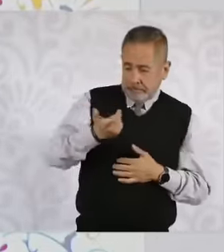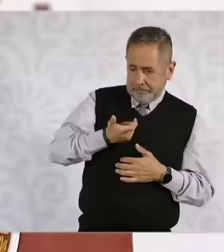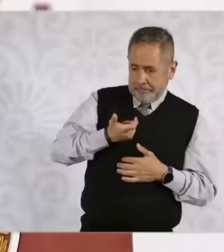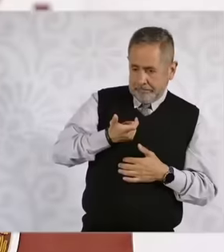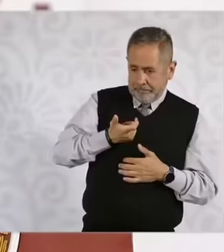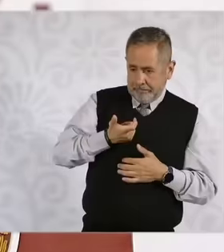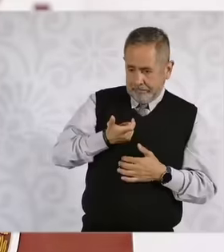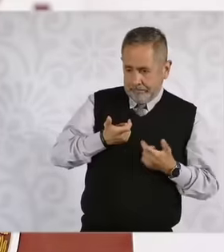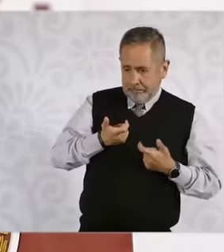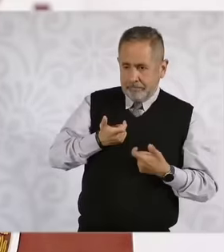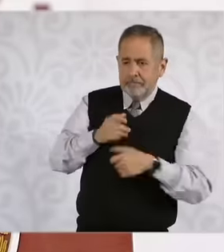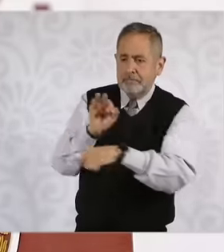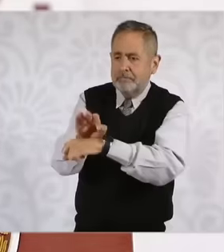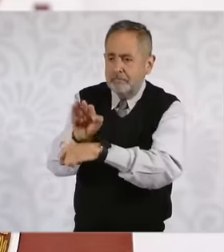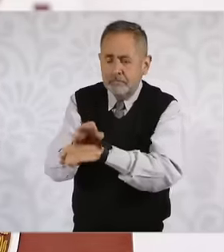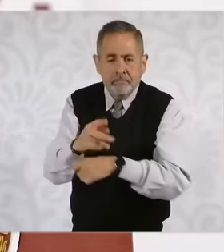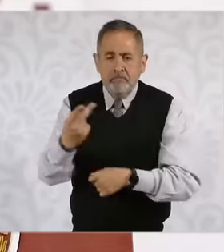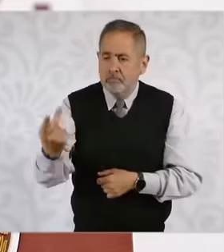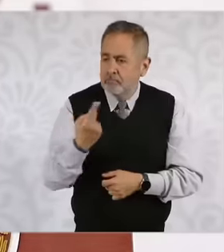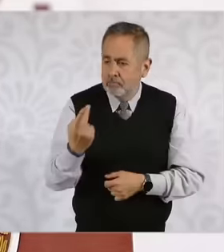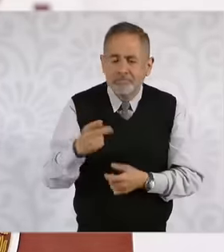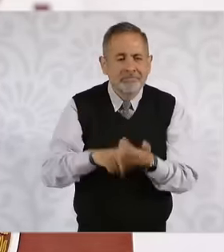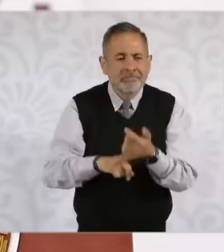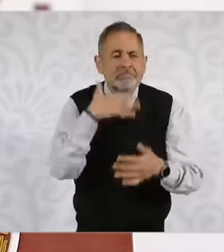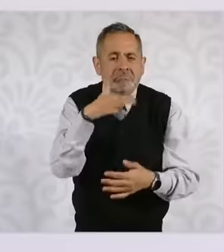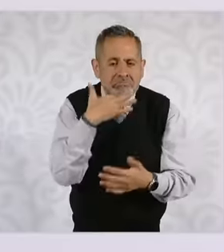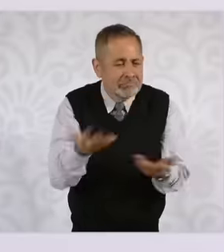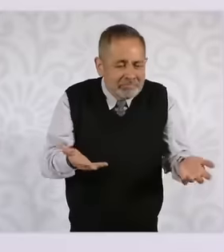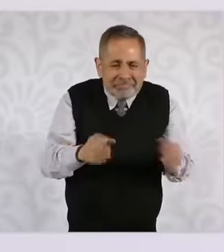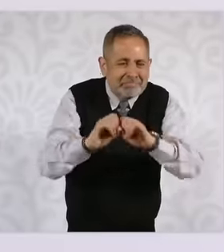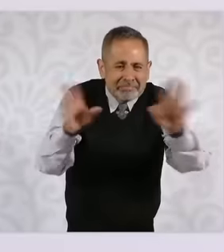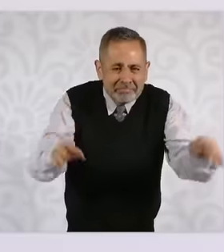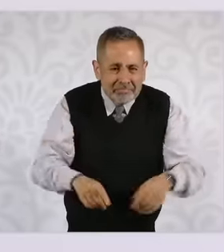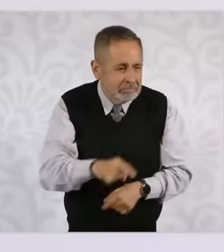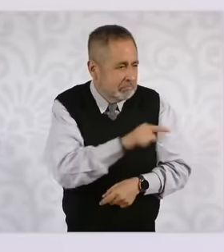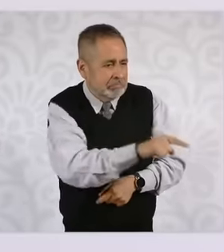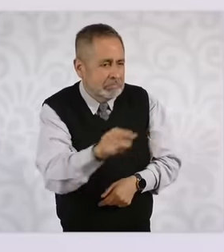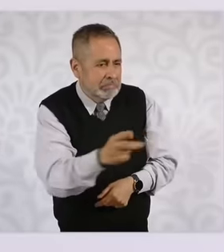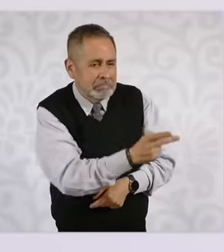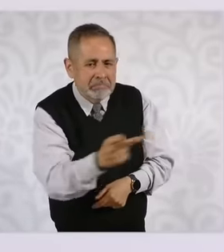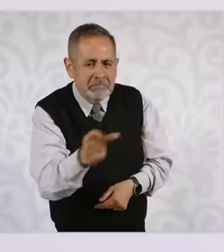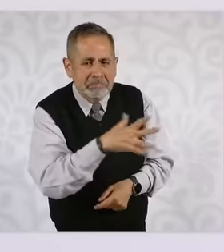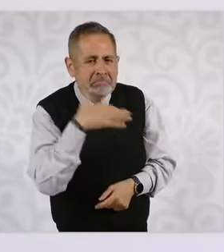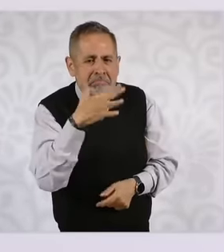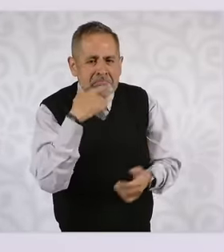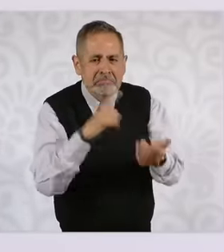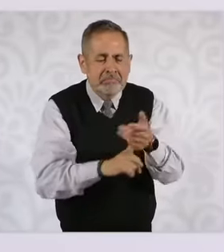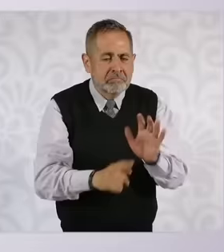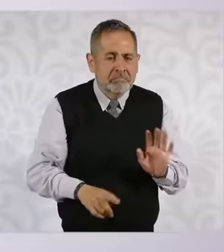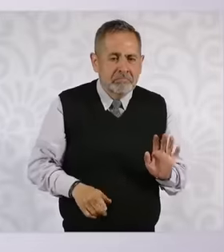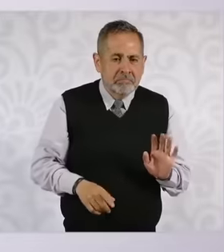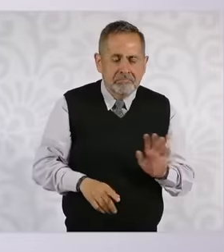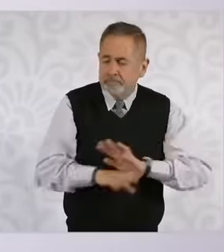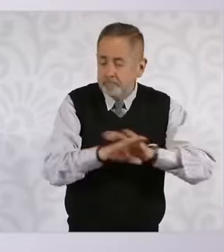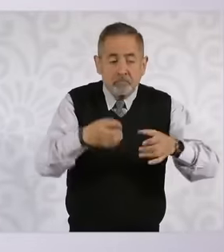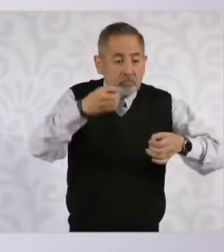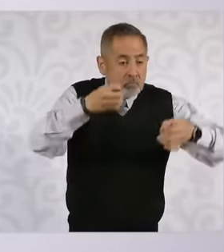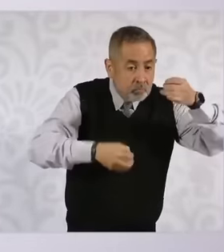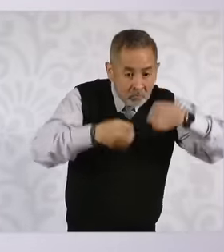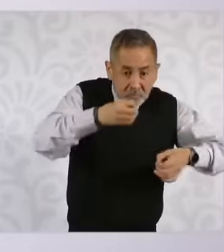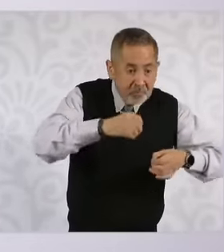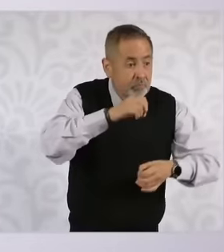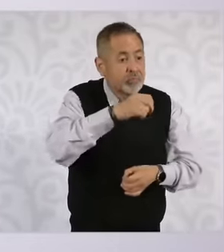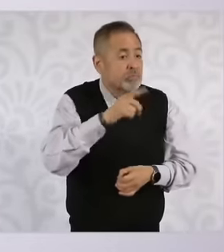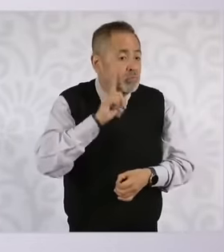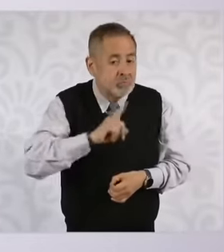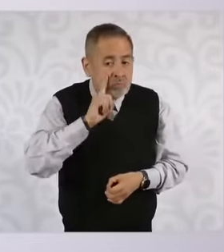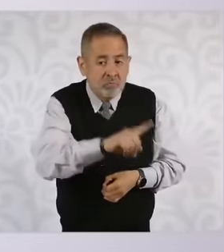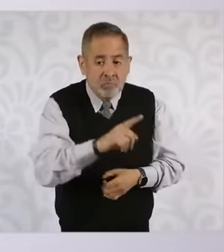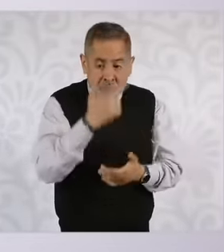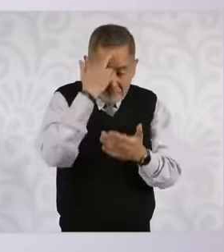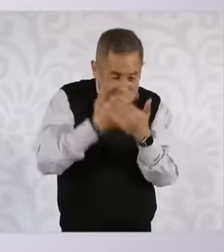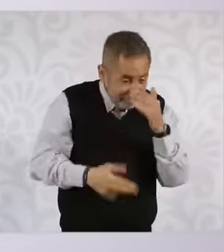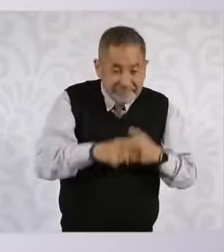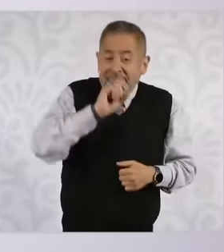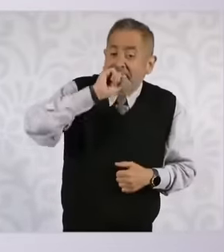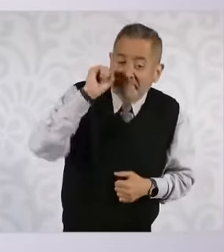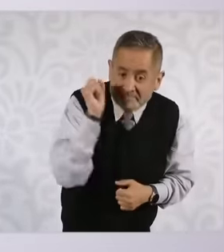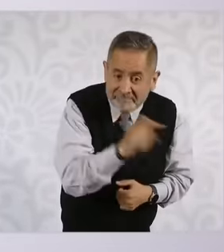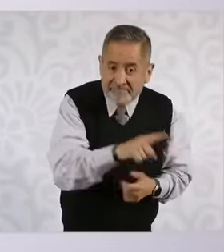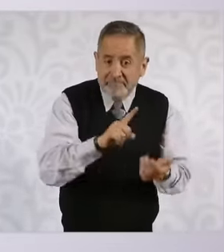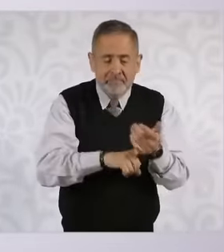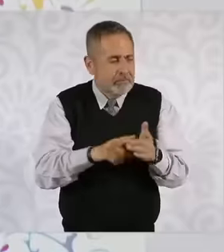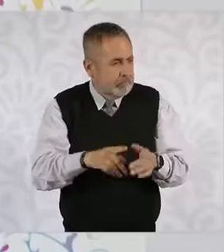sentence Like someone who violates the law then the judge is violating her own character